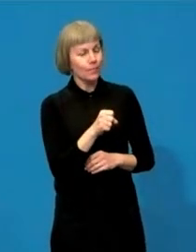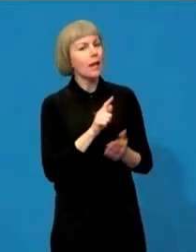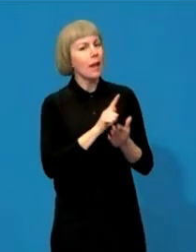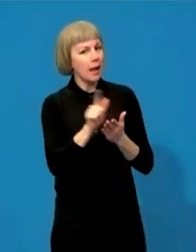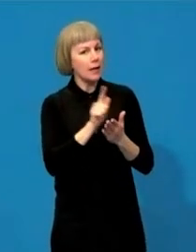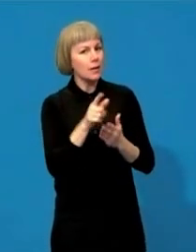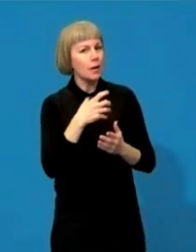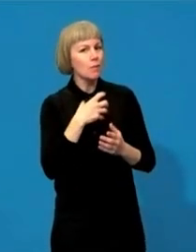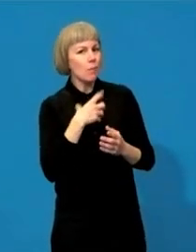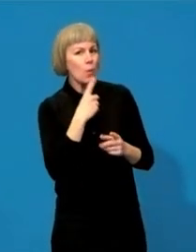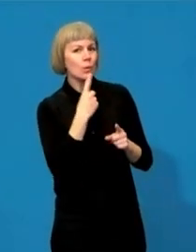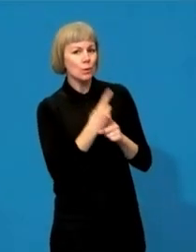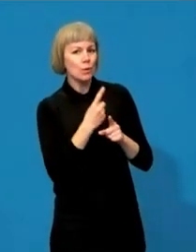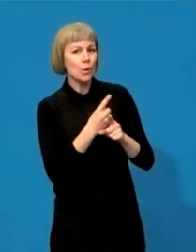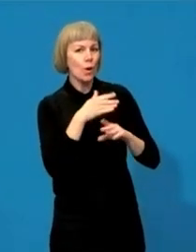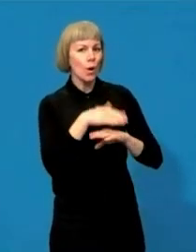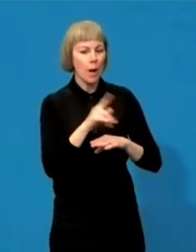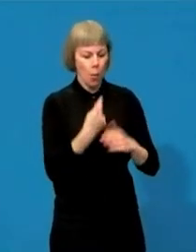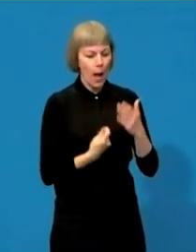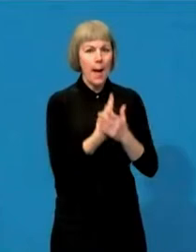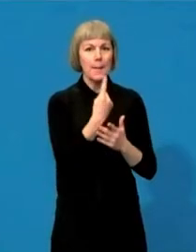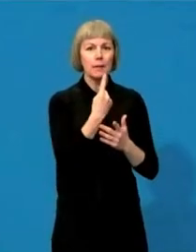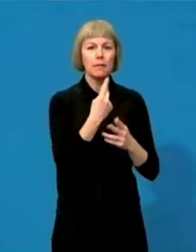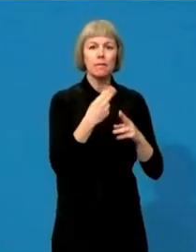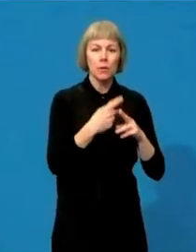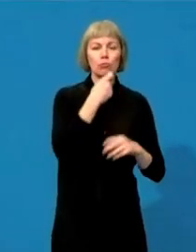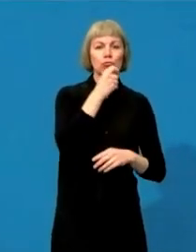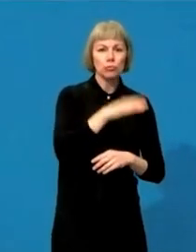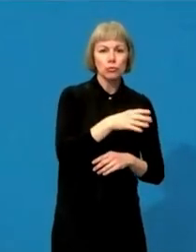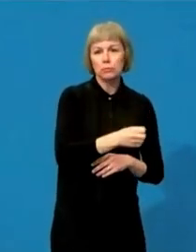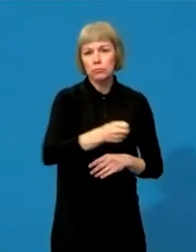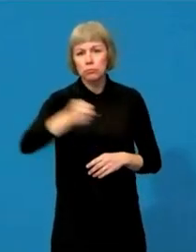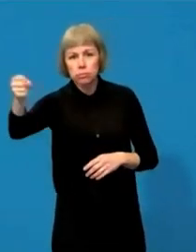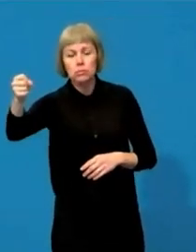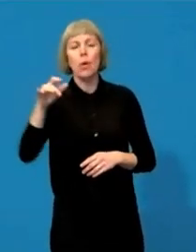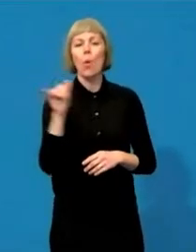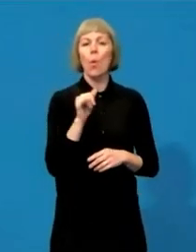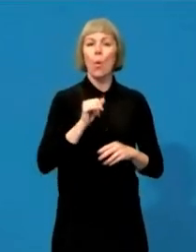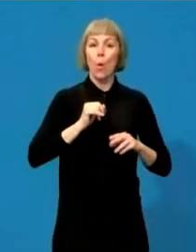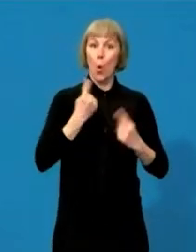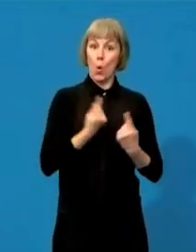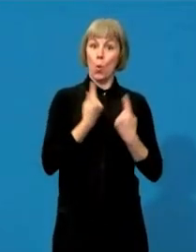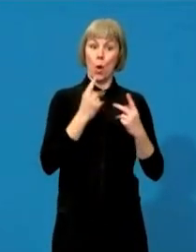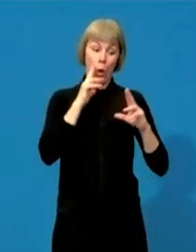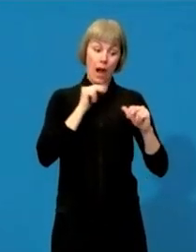people like Tristan if you're no longer there and your thoughts about different